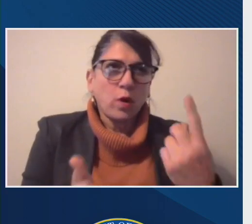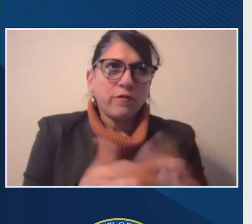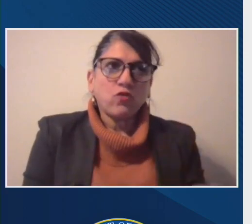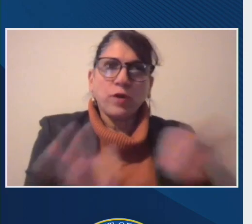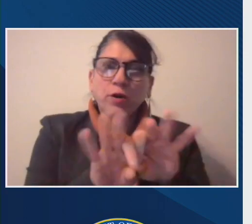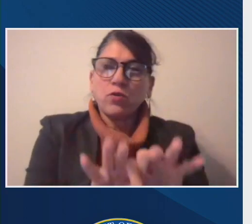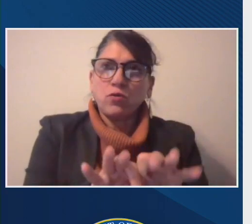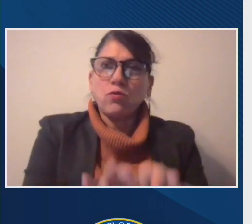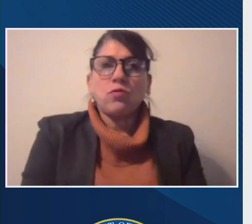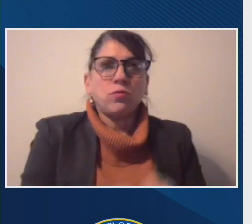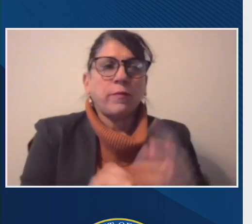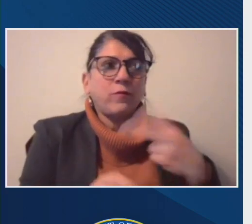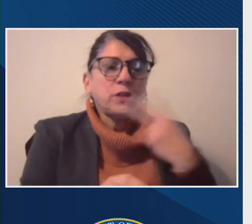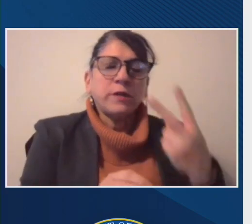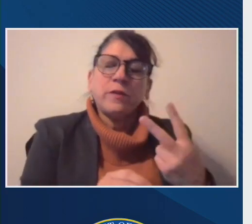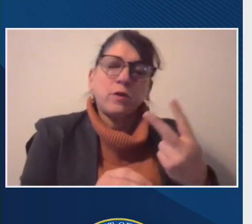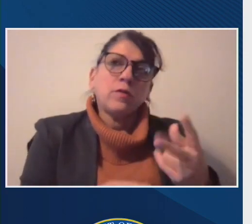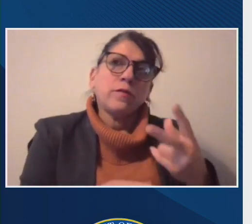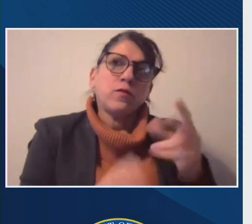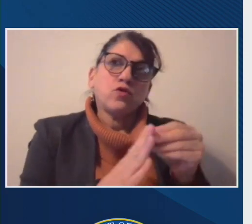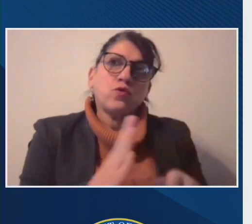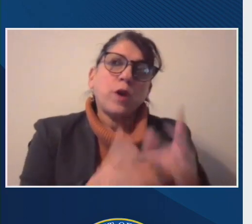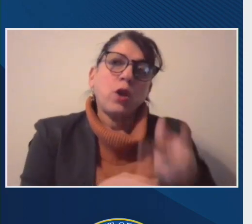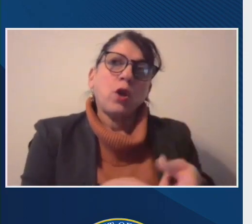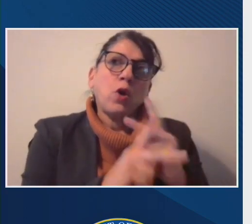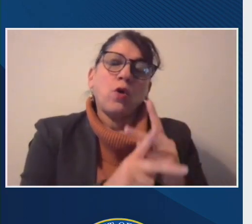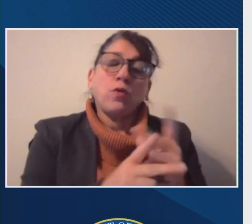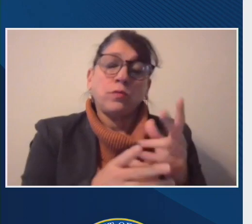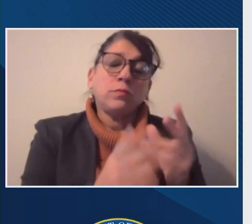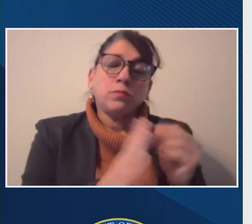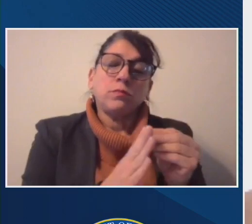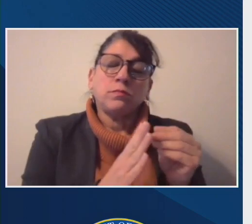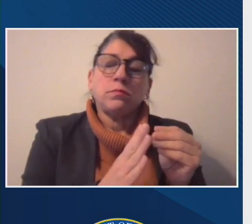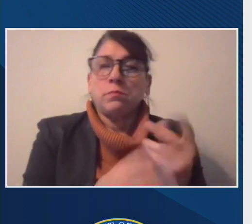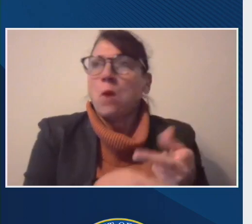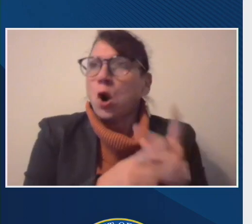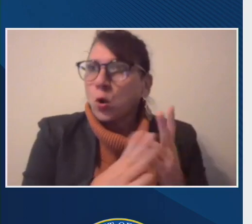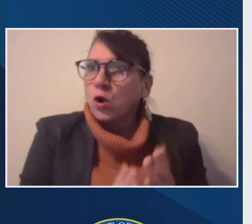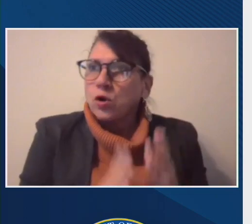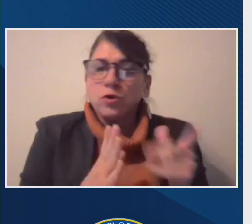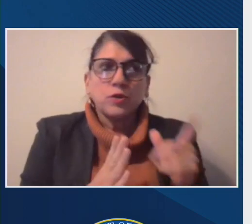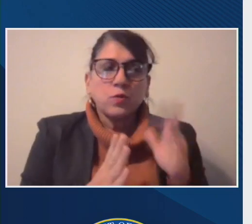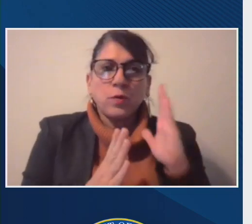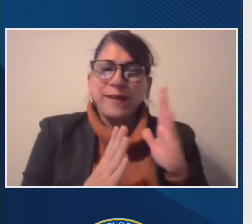loan borrowers will always be excluded from the discussion. Either the civil rights organizations will